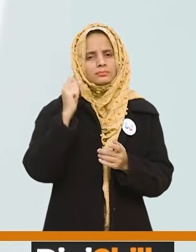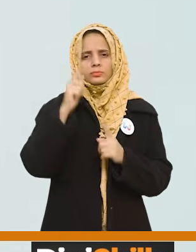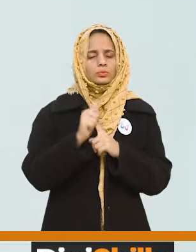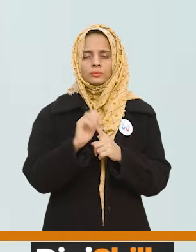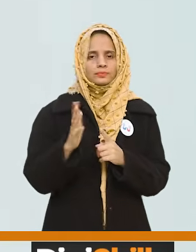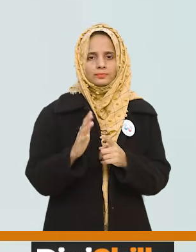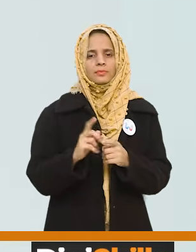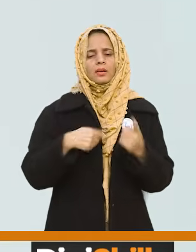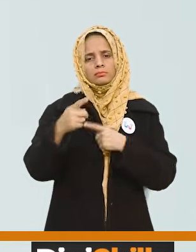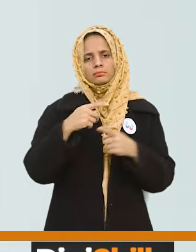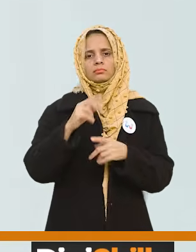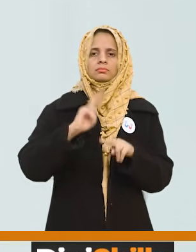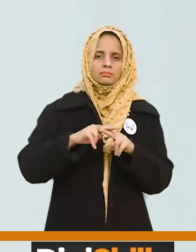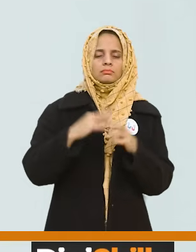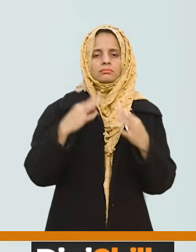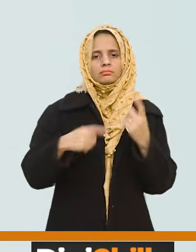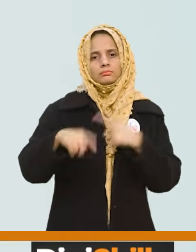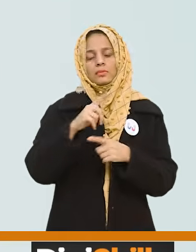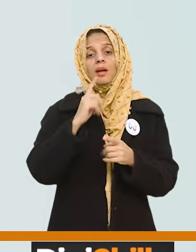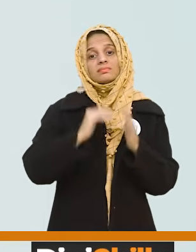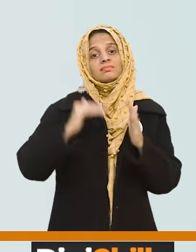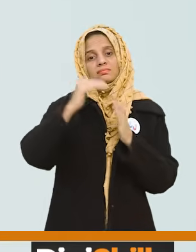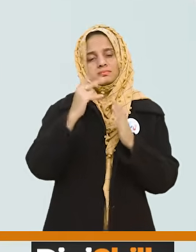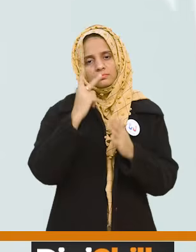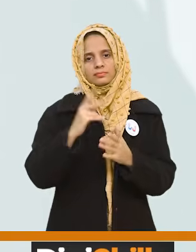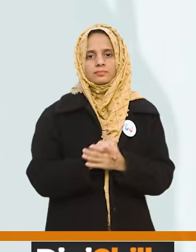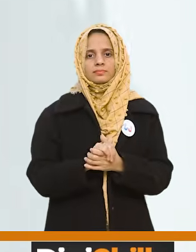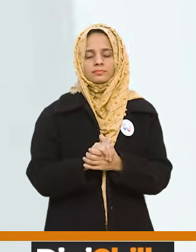Even though it is not mandatory for a freelance marketplace, it is a very professional approach.